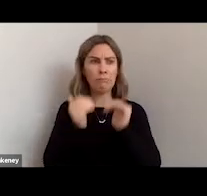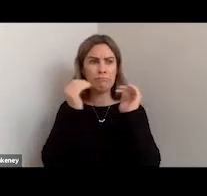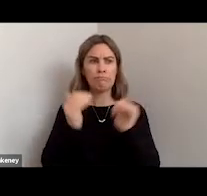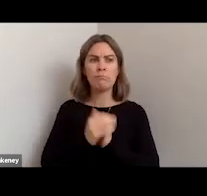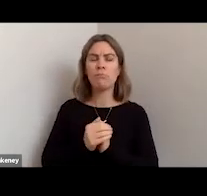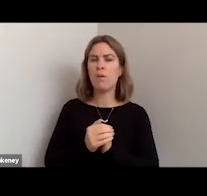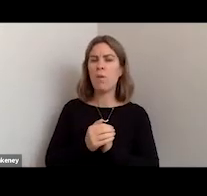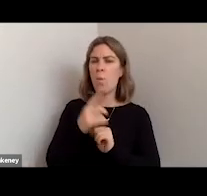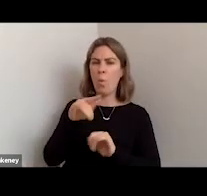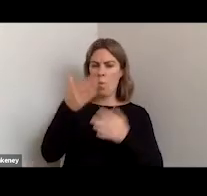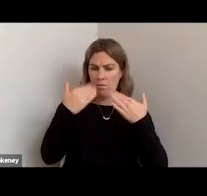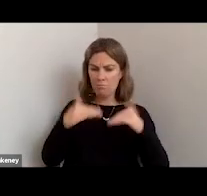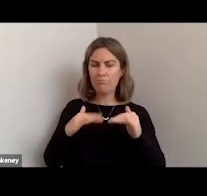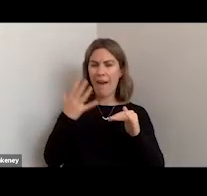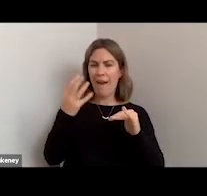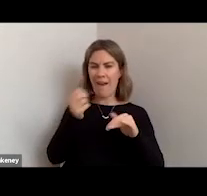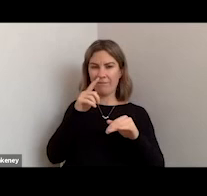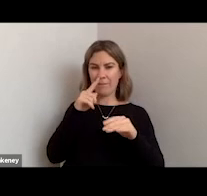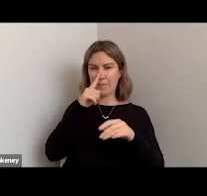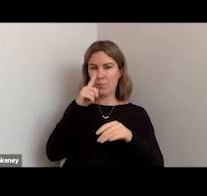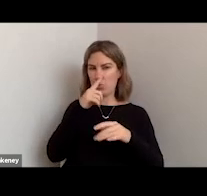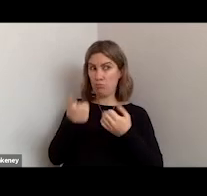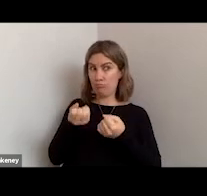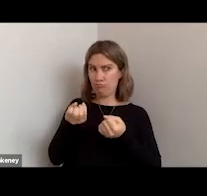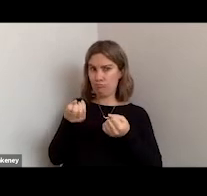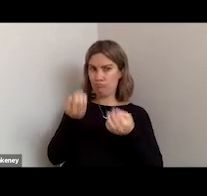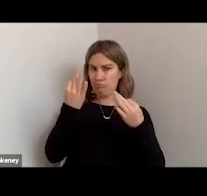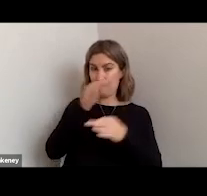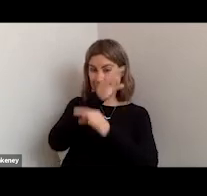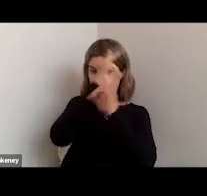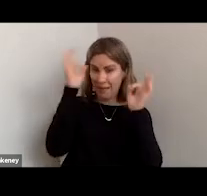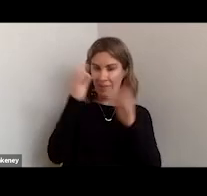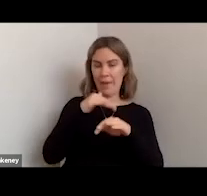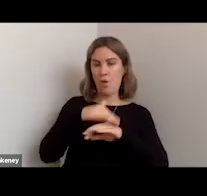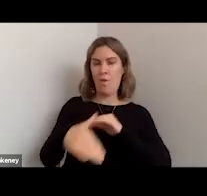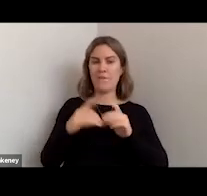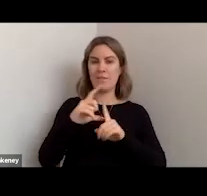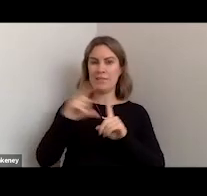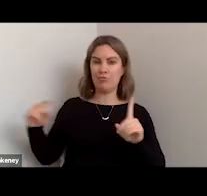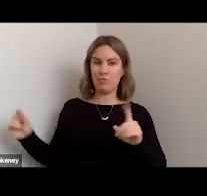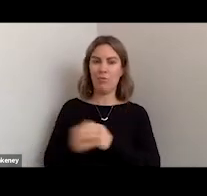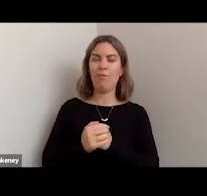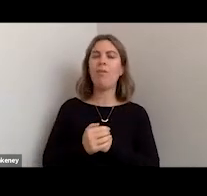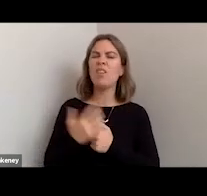So I'm really aware that I can't talk to all of them about the - all the content, all the time.